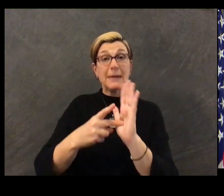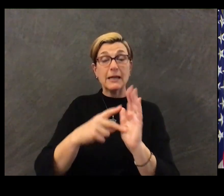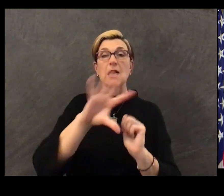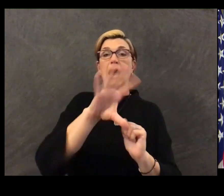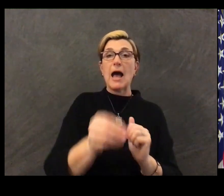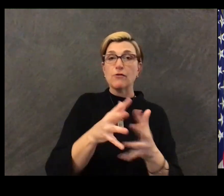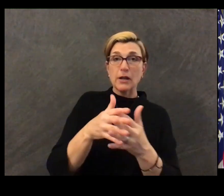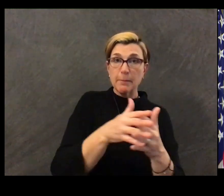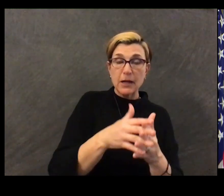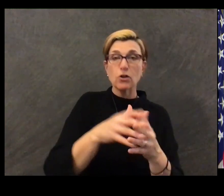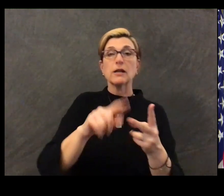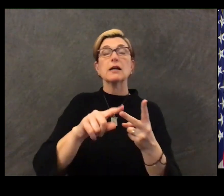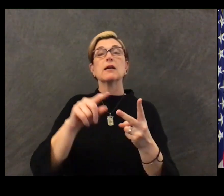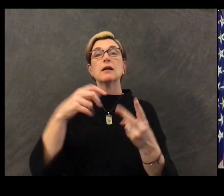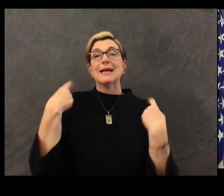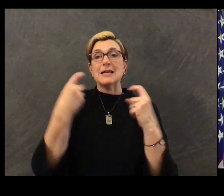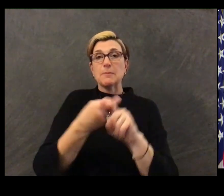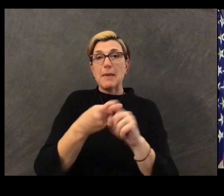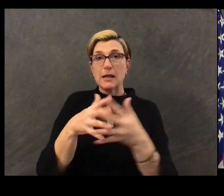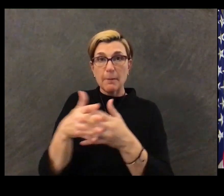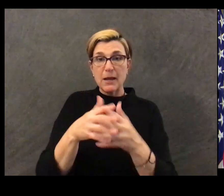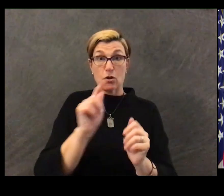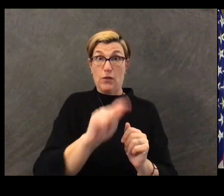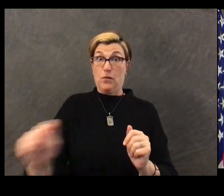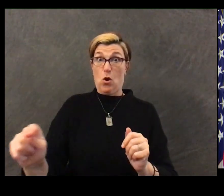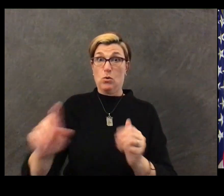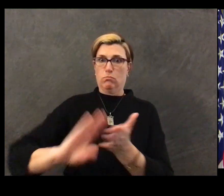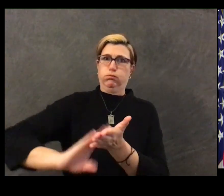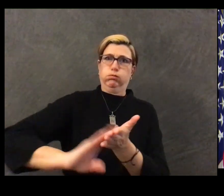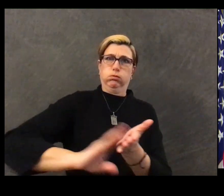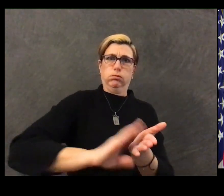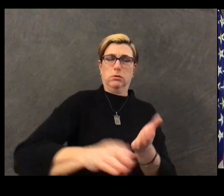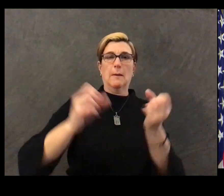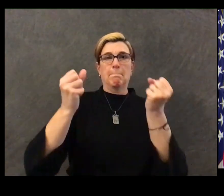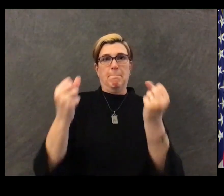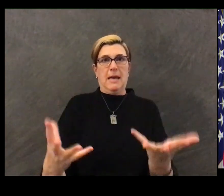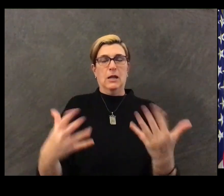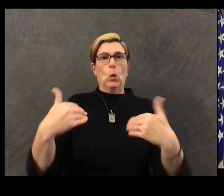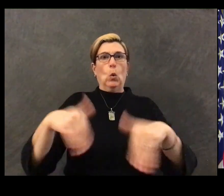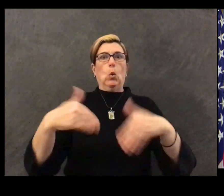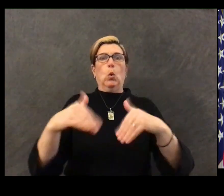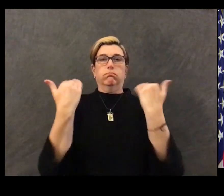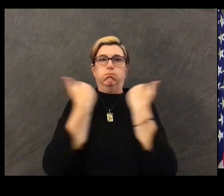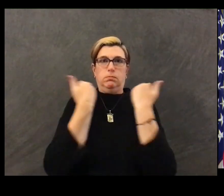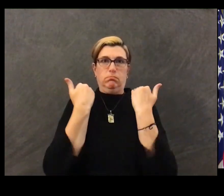and minority workers who have been hit so hard by this hidden enemy my